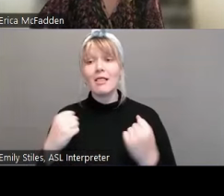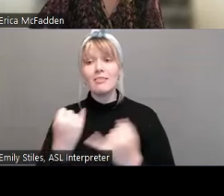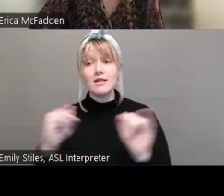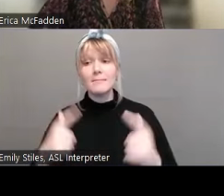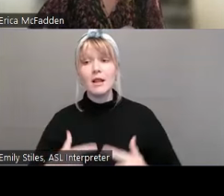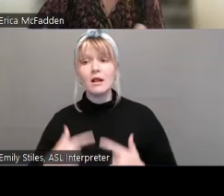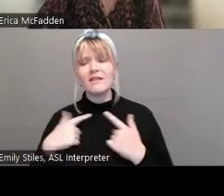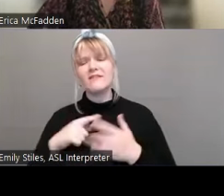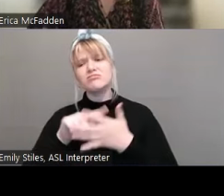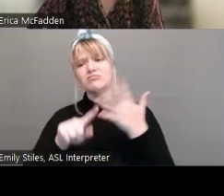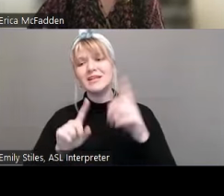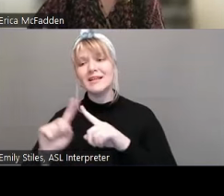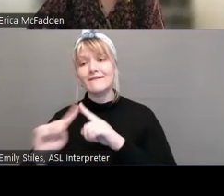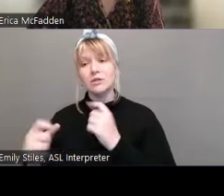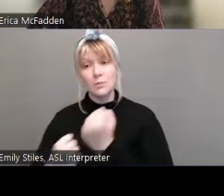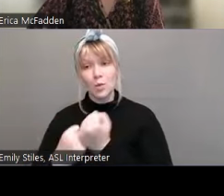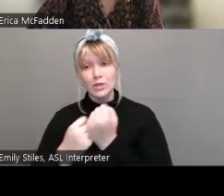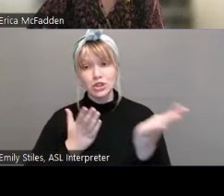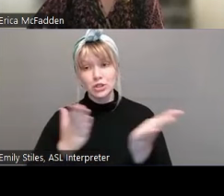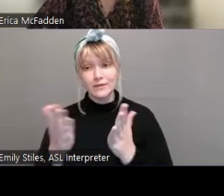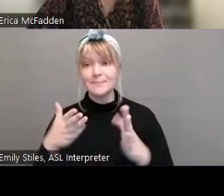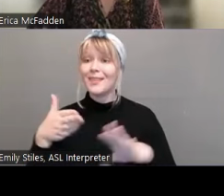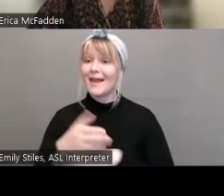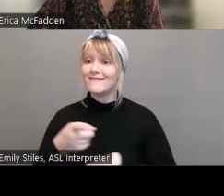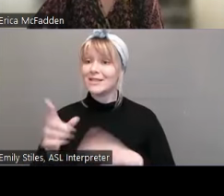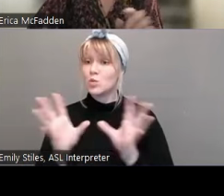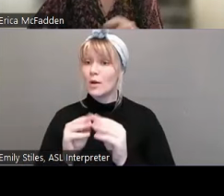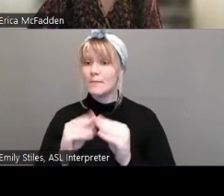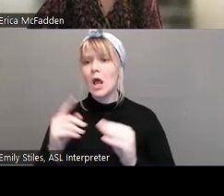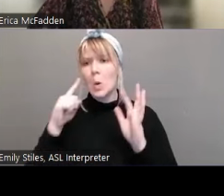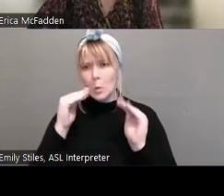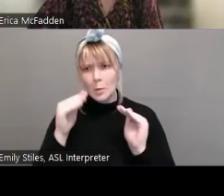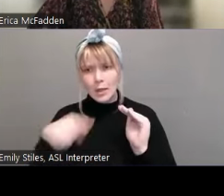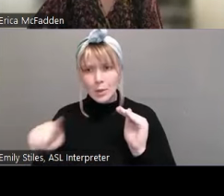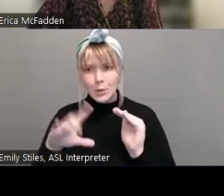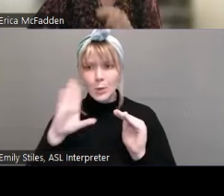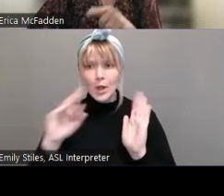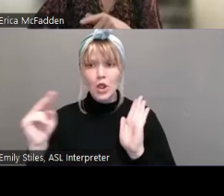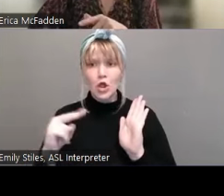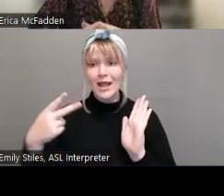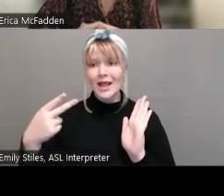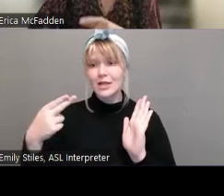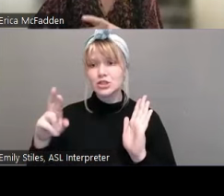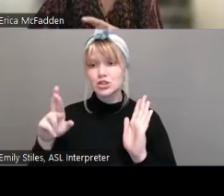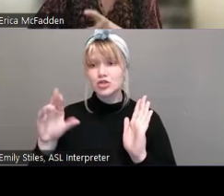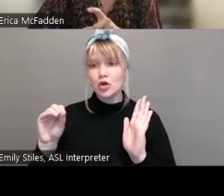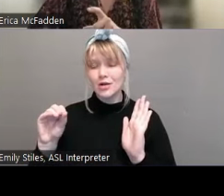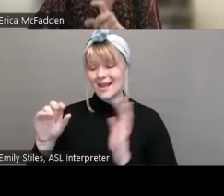After the webinar, I hope you will look at the HSRC website noted on this slide, and